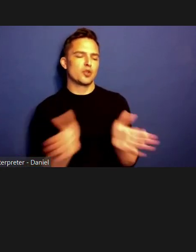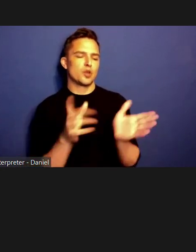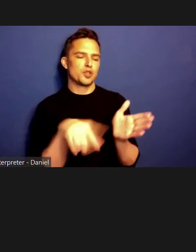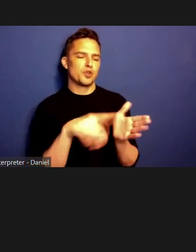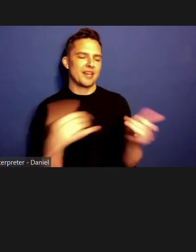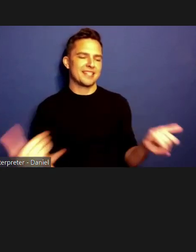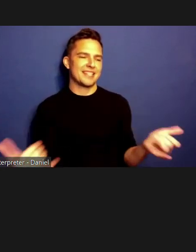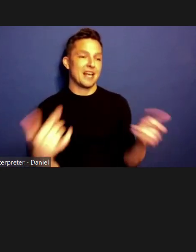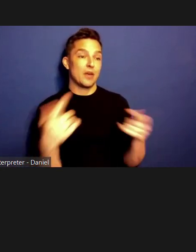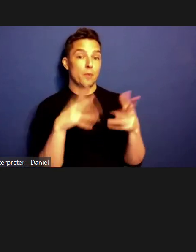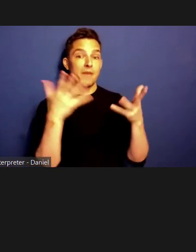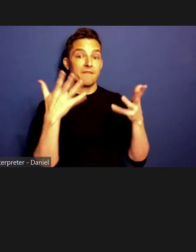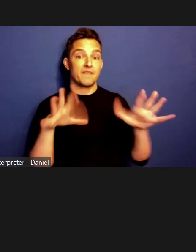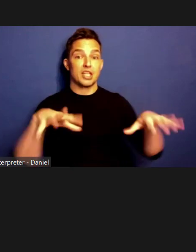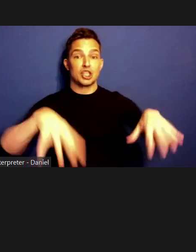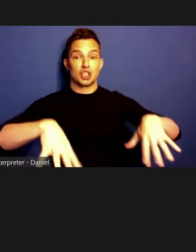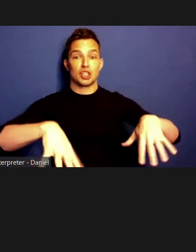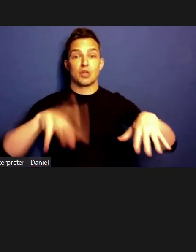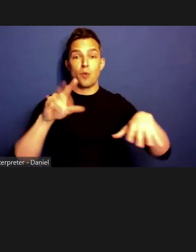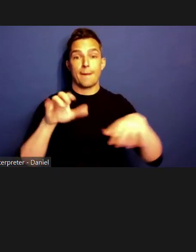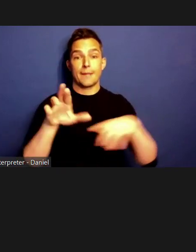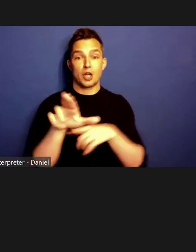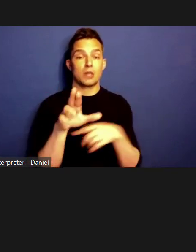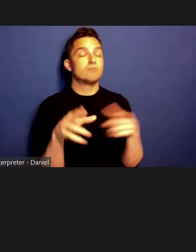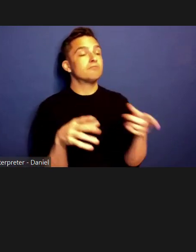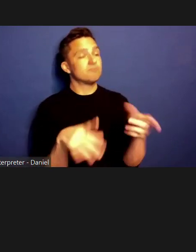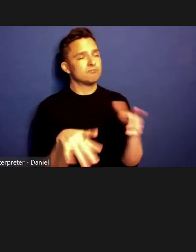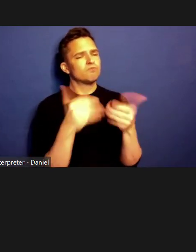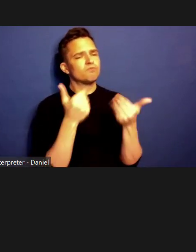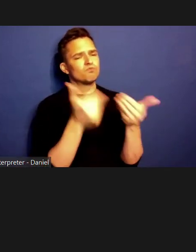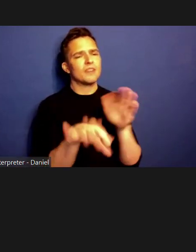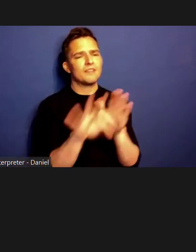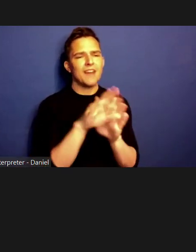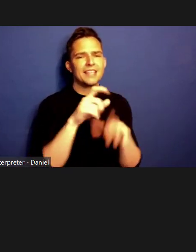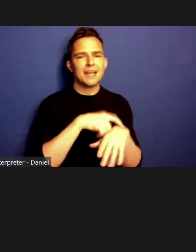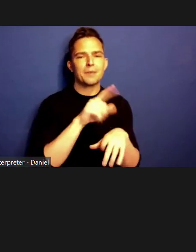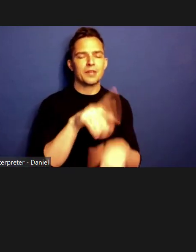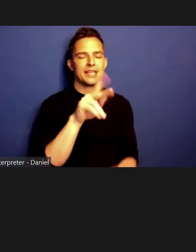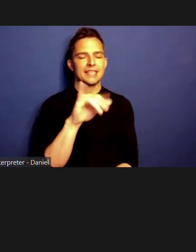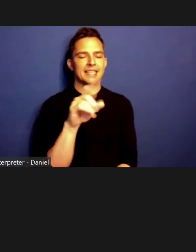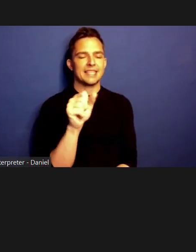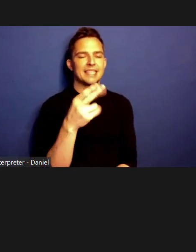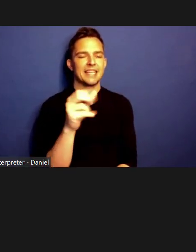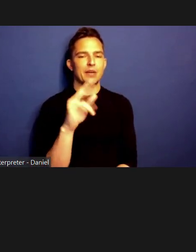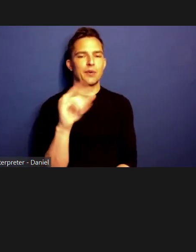time to go to kidshearing.org and take a look at all of the resources that are there.